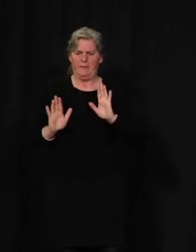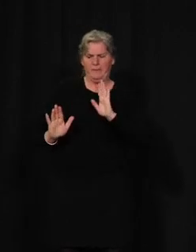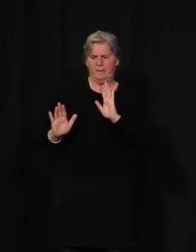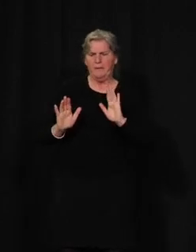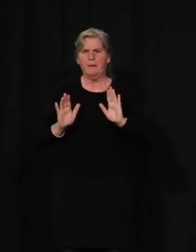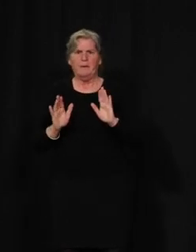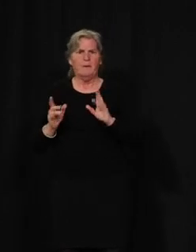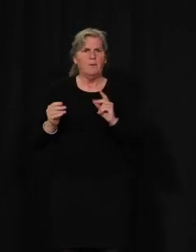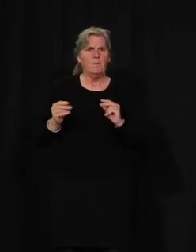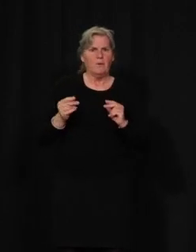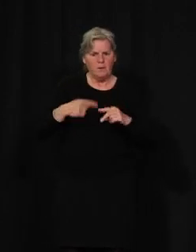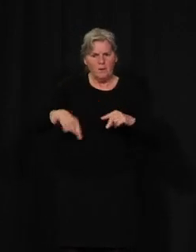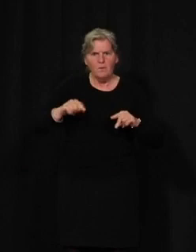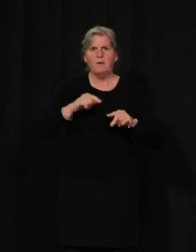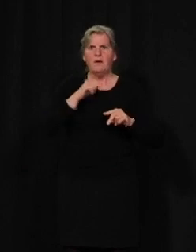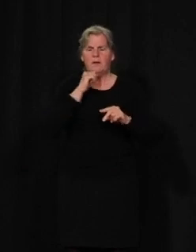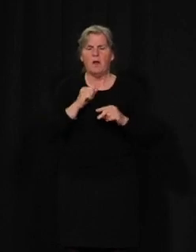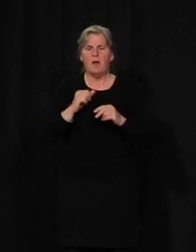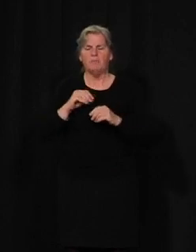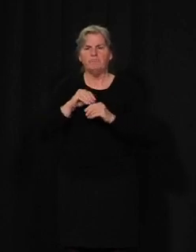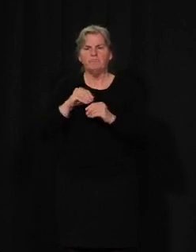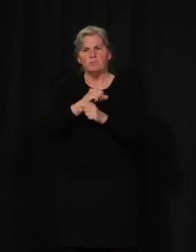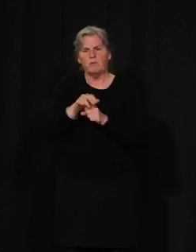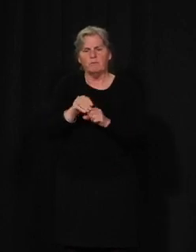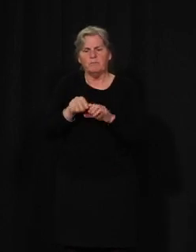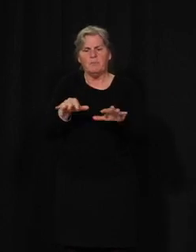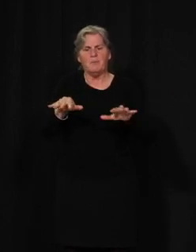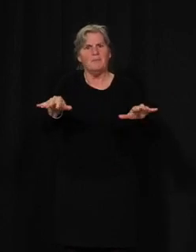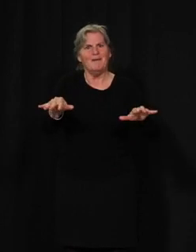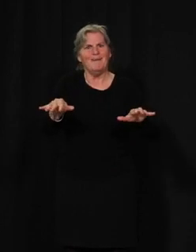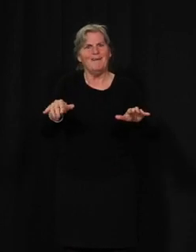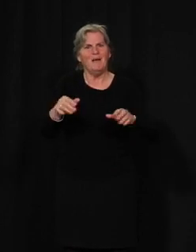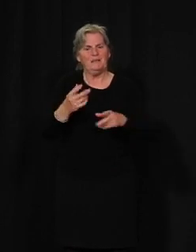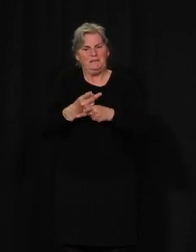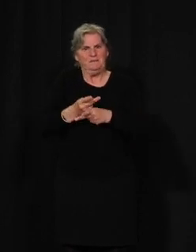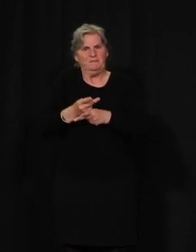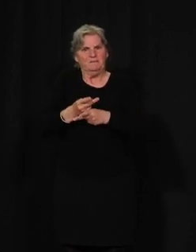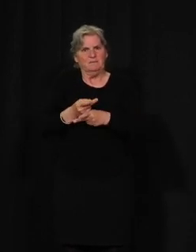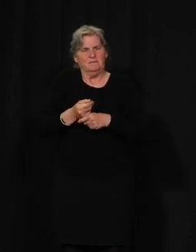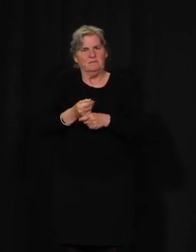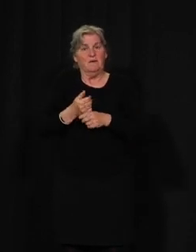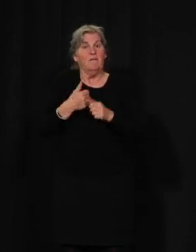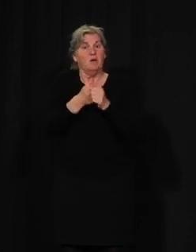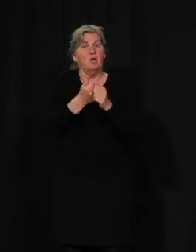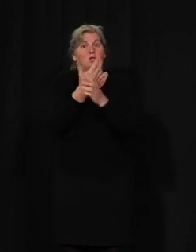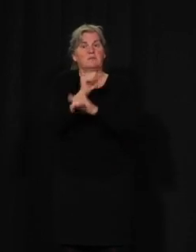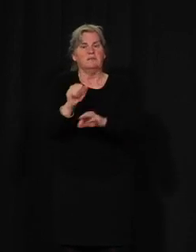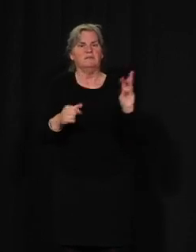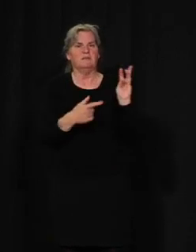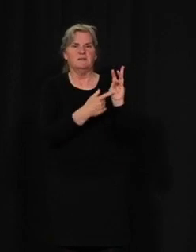can to make sure we are not spreaders. Following the Safe Six will help us to do that.